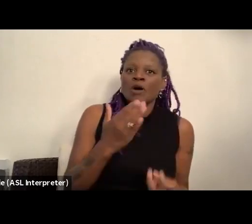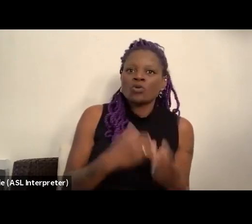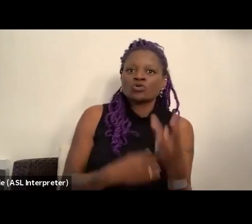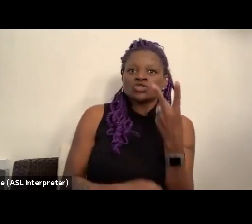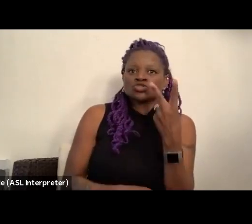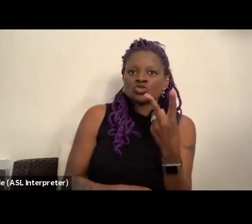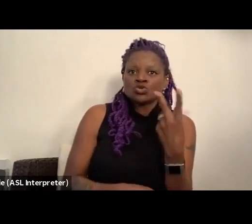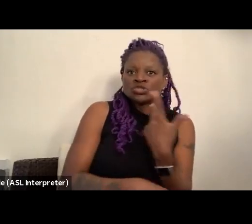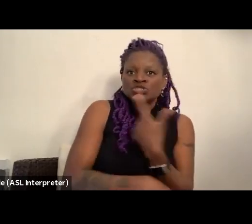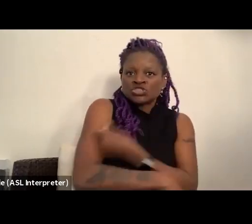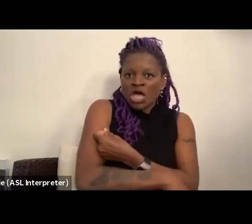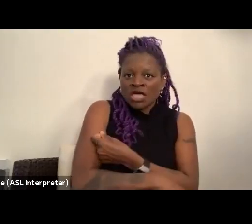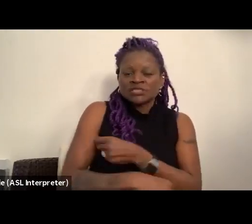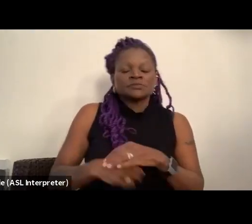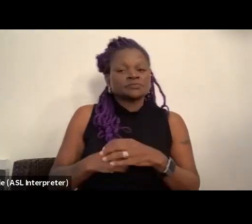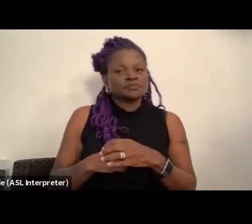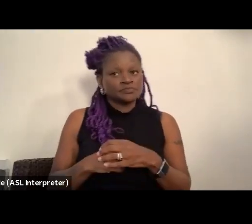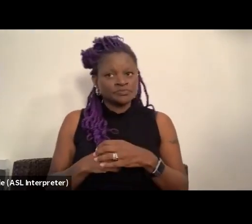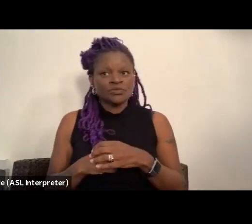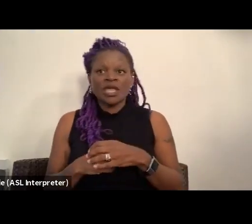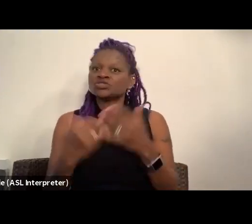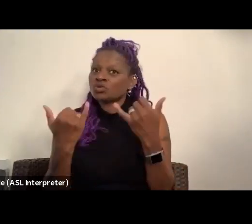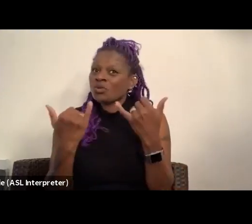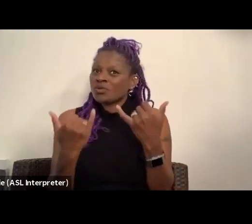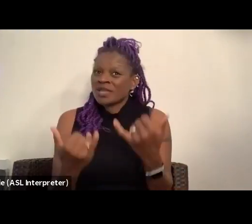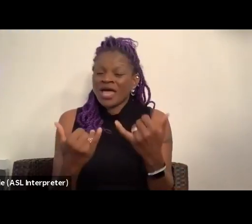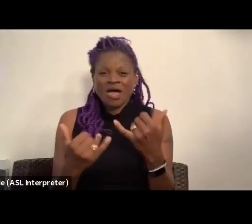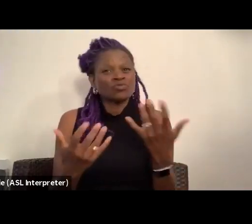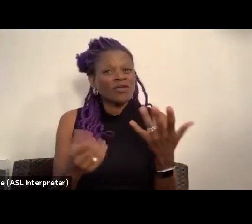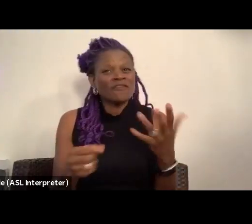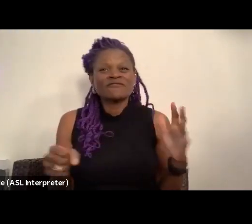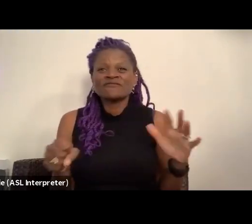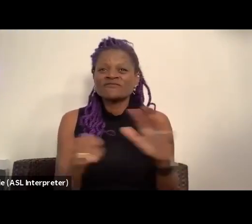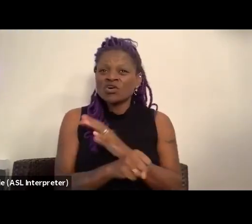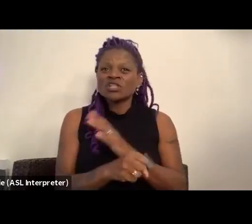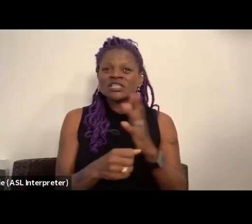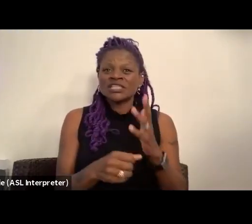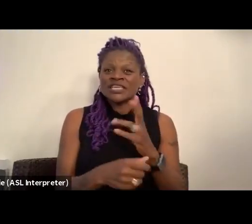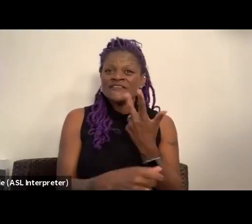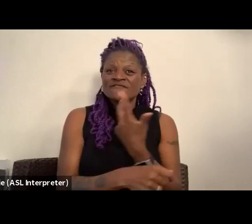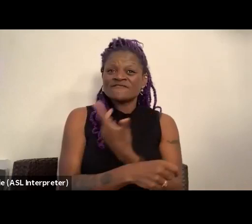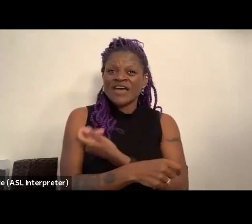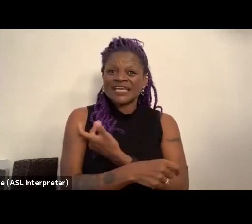and older population who are now fully vaccinated. Fifty percent of those eligible in Sonoma